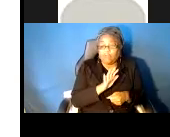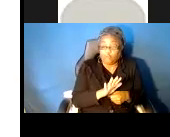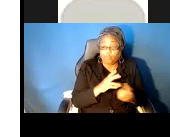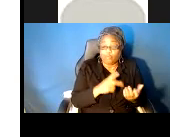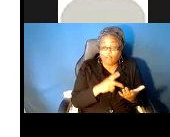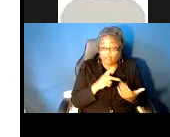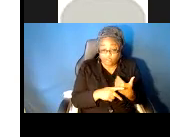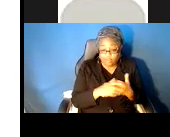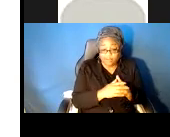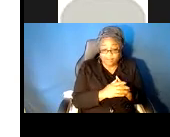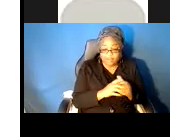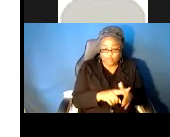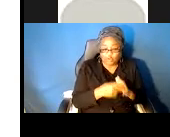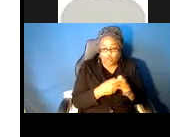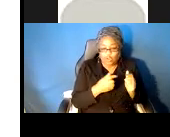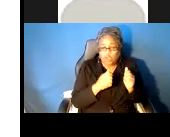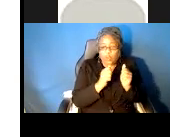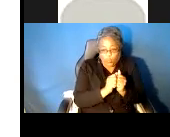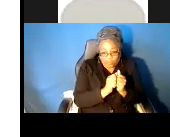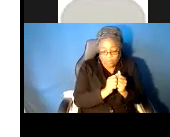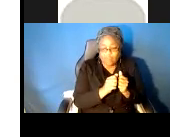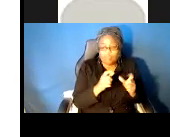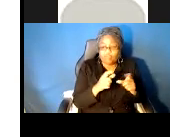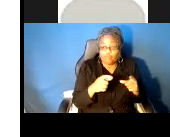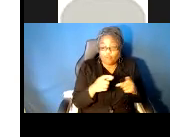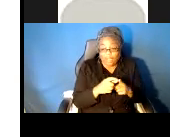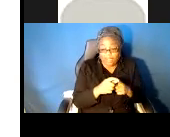beginning with the phrase "Funding to" or "Funding for."